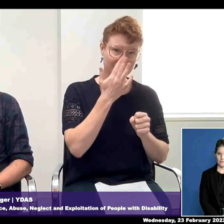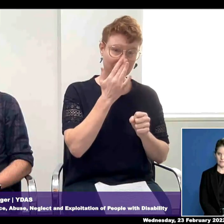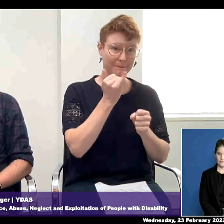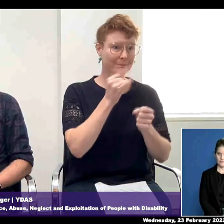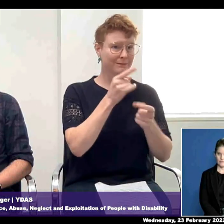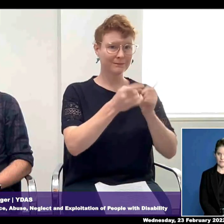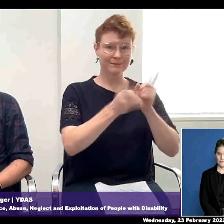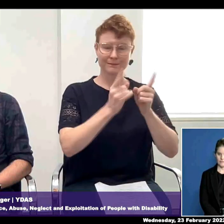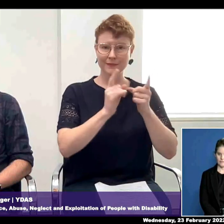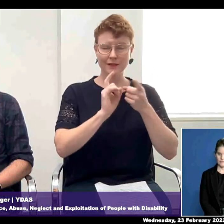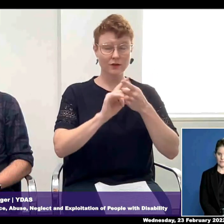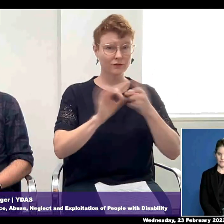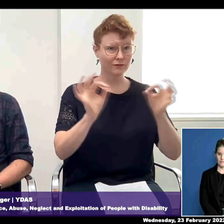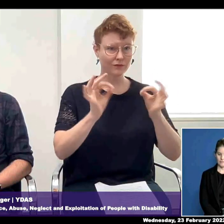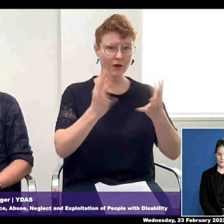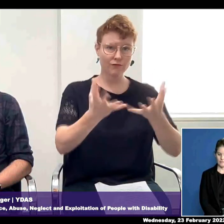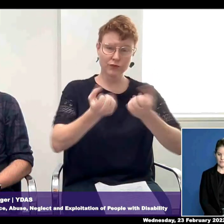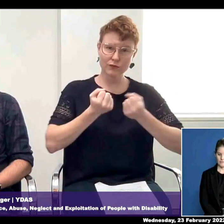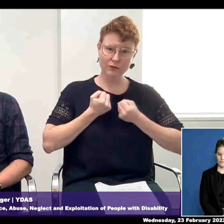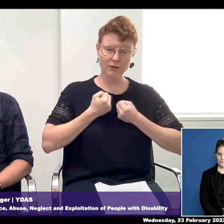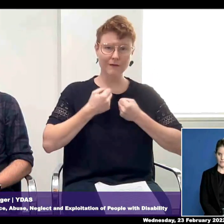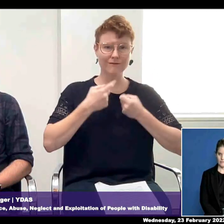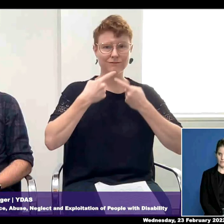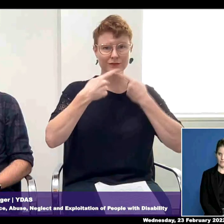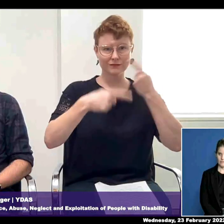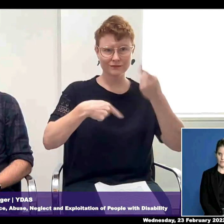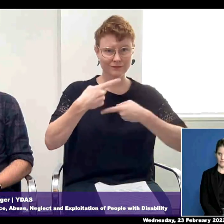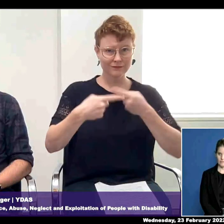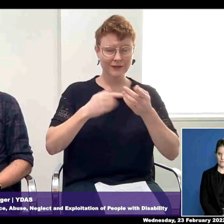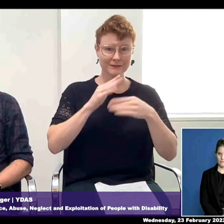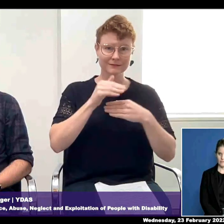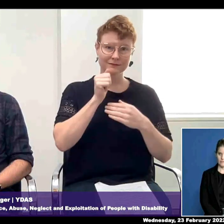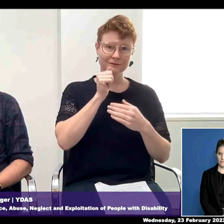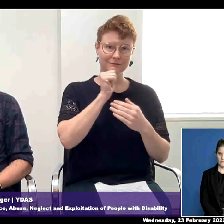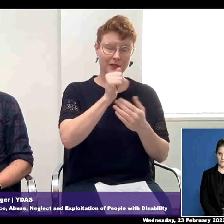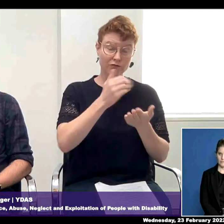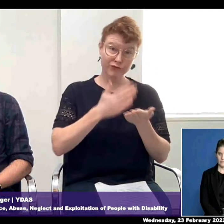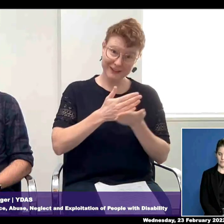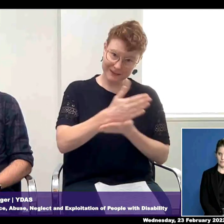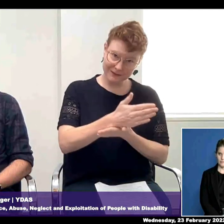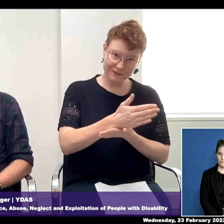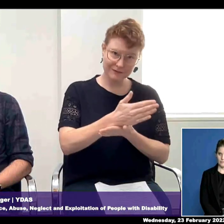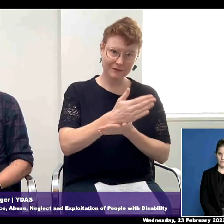Examples of that could be, at that age, sometimes they have not received information